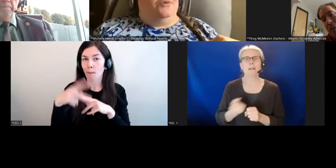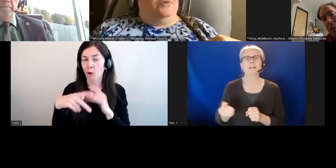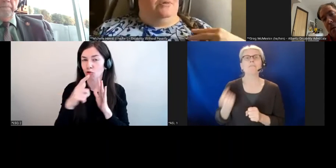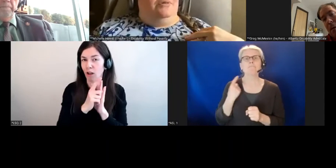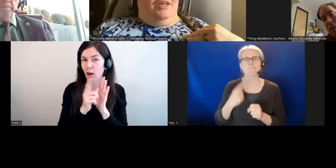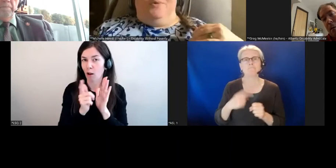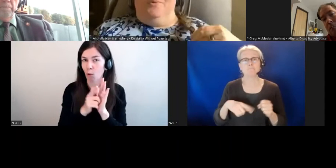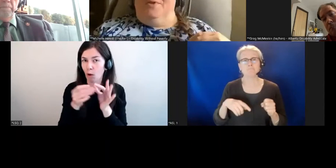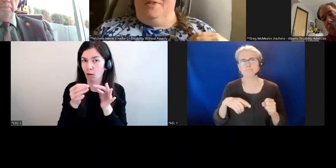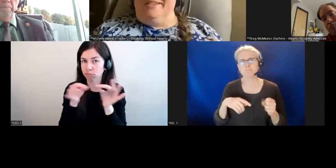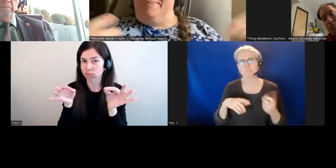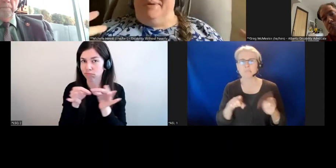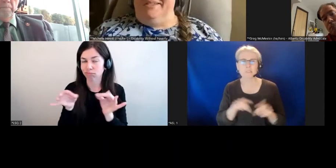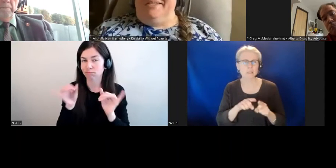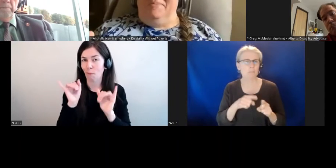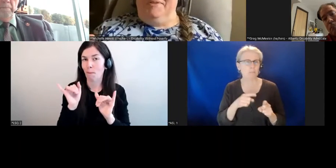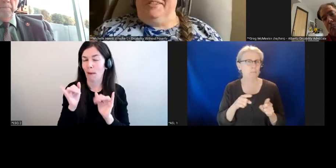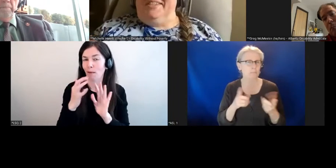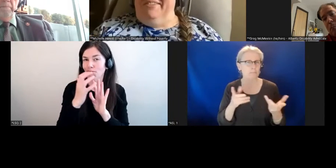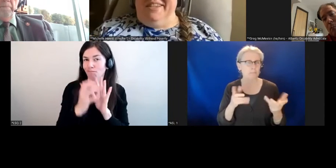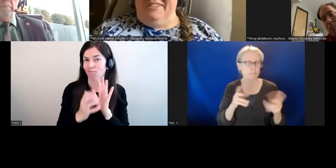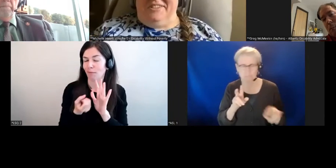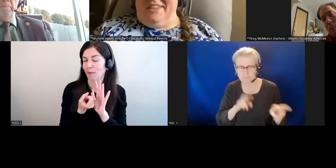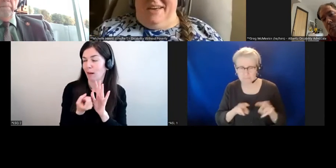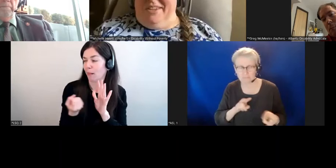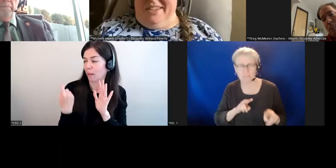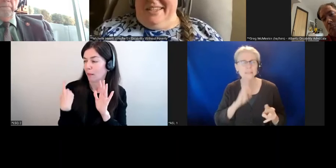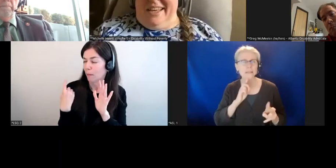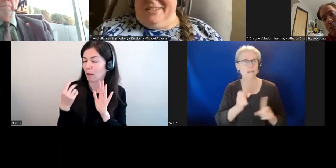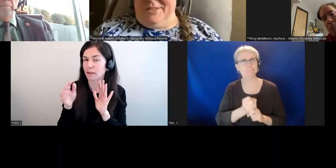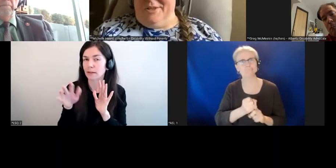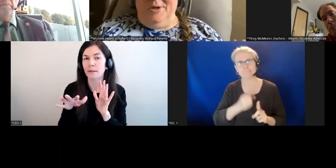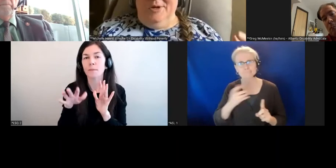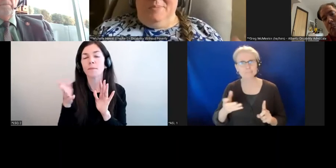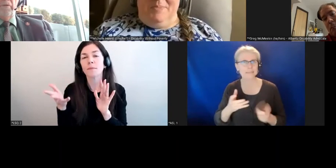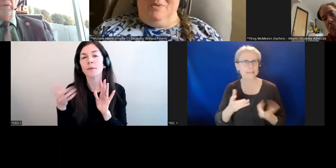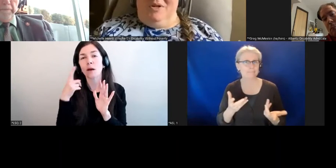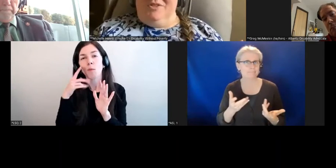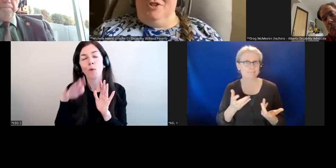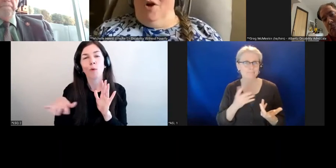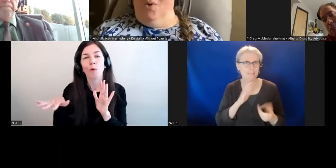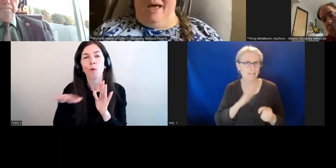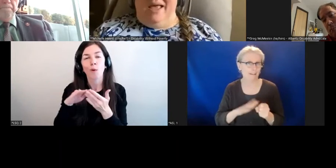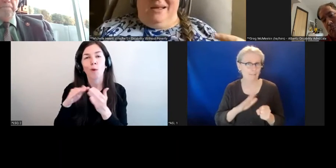AND FOR THE DISABILITY COMMUNITY, IT REALLY DOESN'T HAVE THE DETAILS THAT PEOPLE WANT TO KNOW.